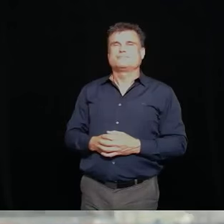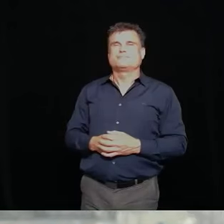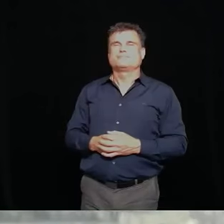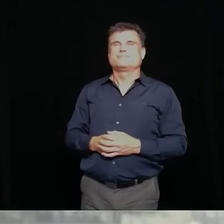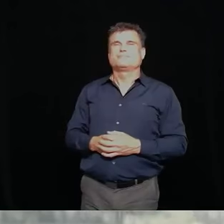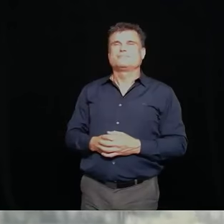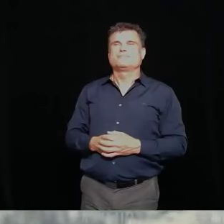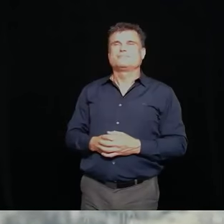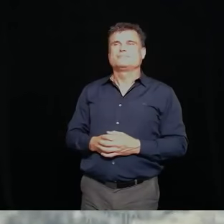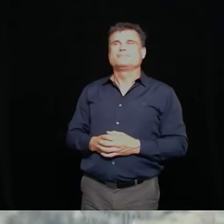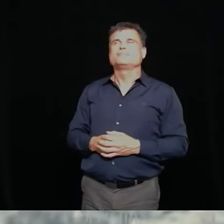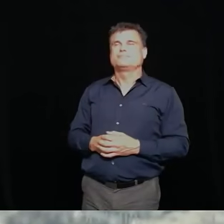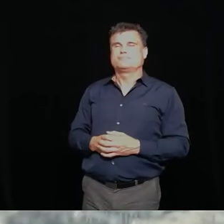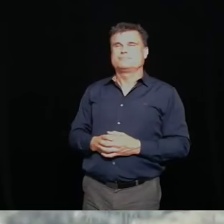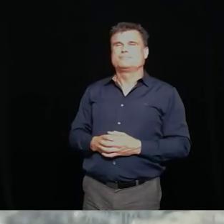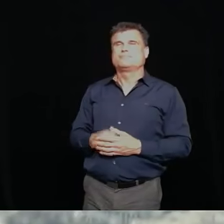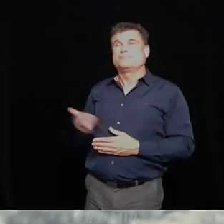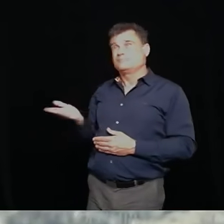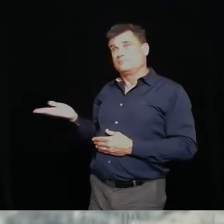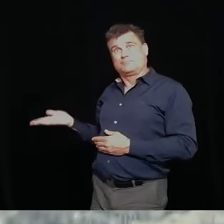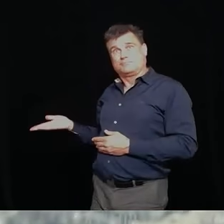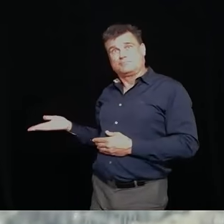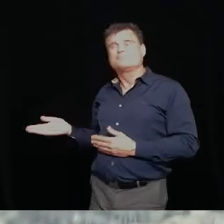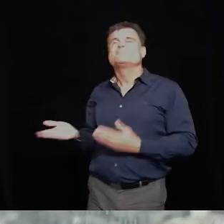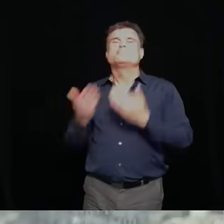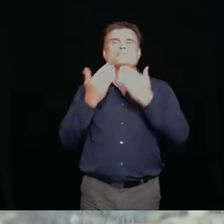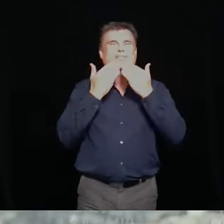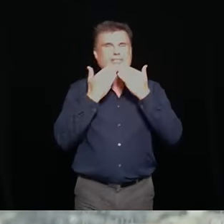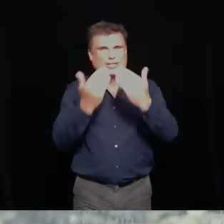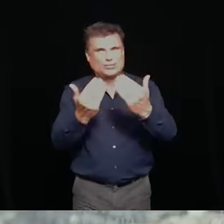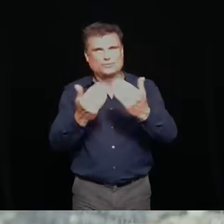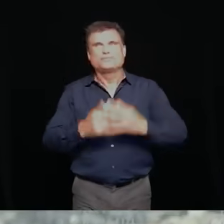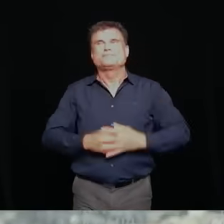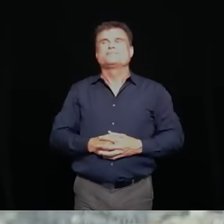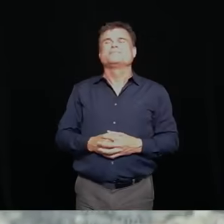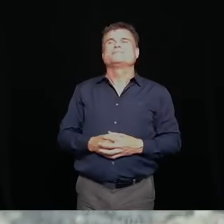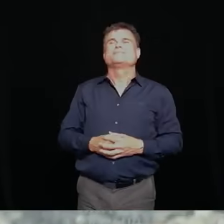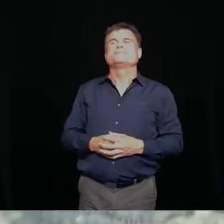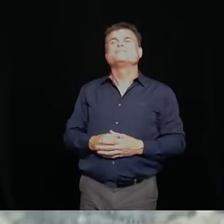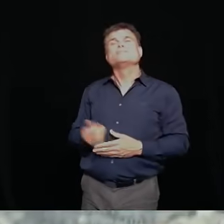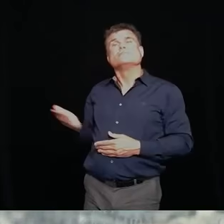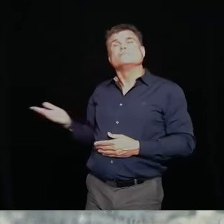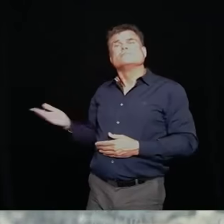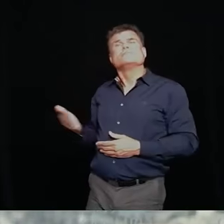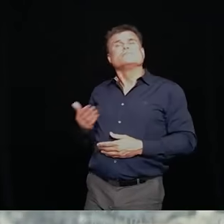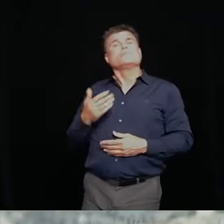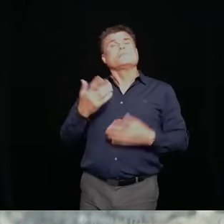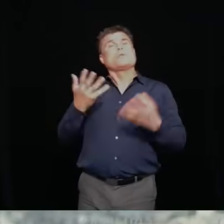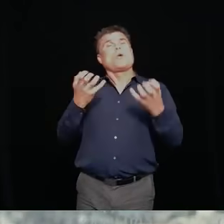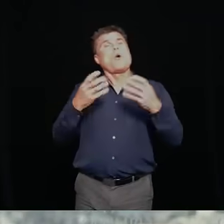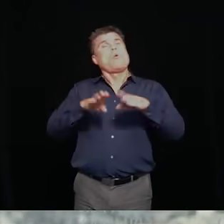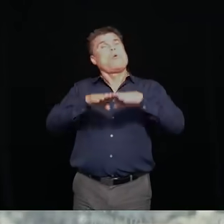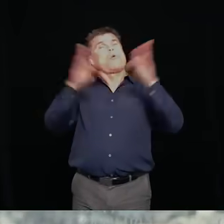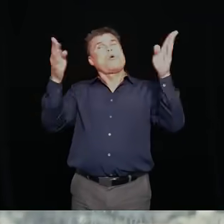What we do need to do is pause those